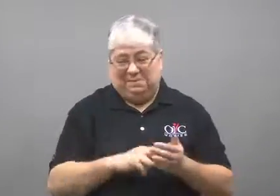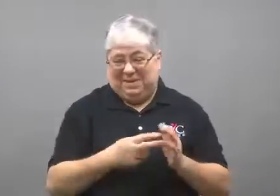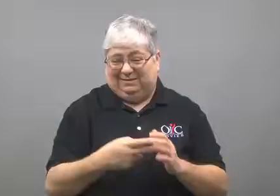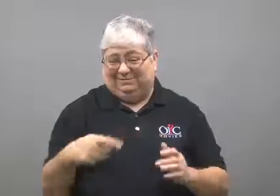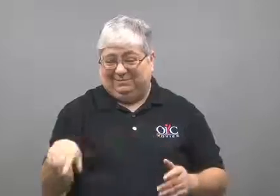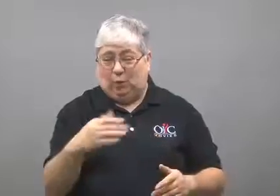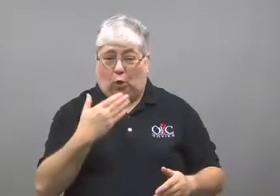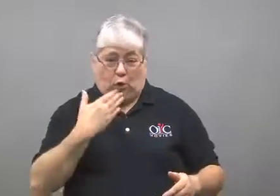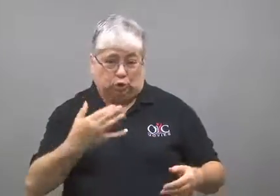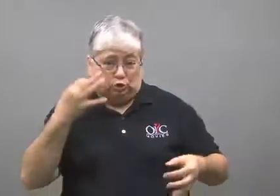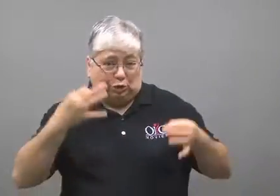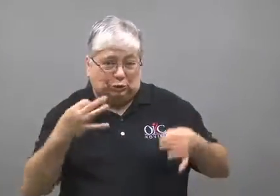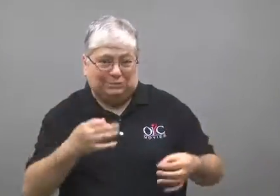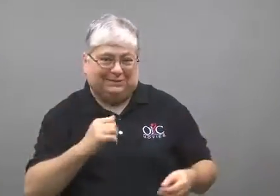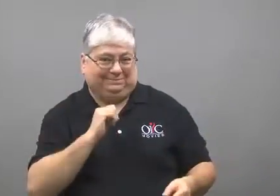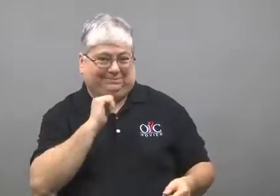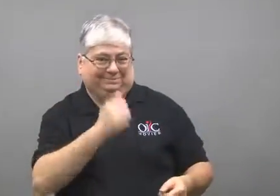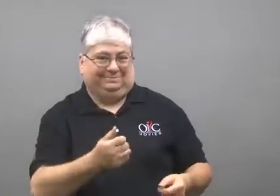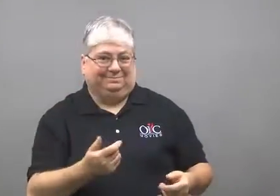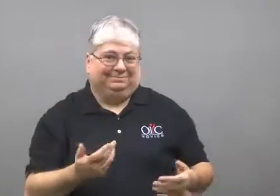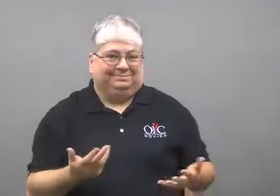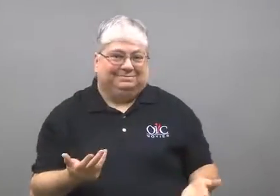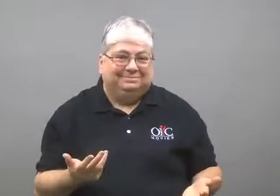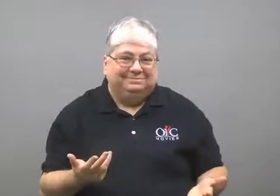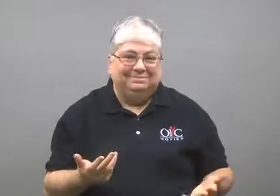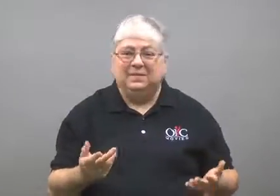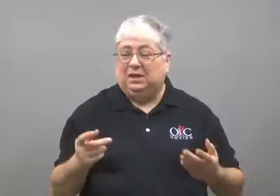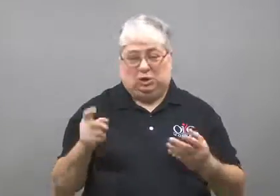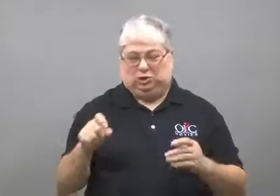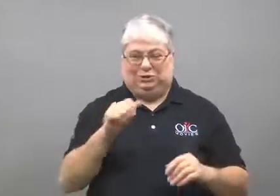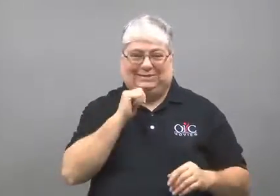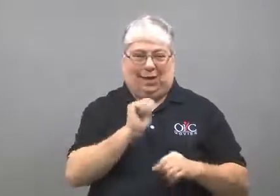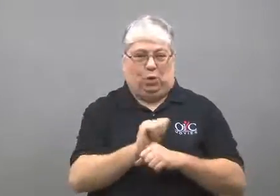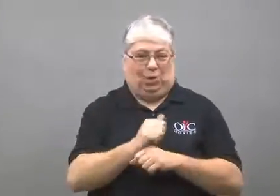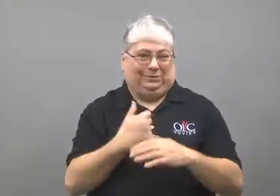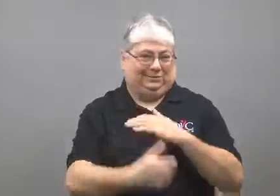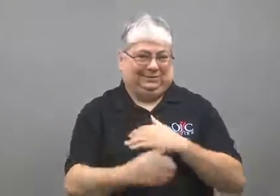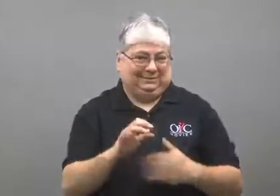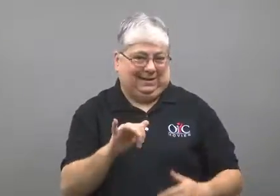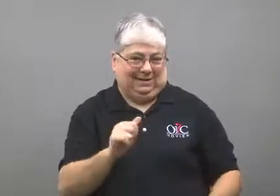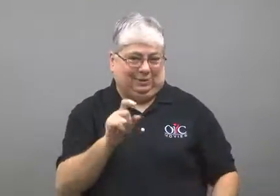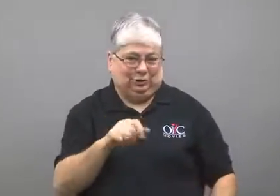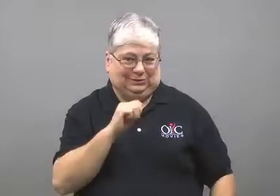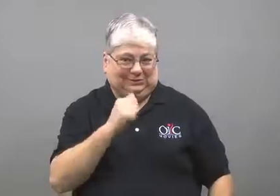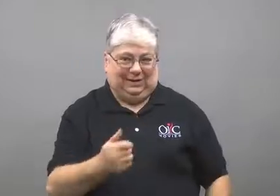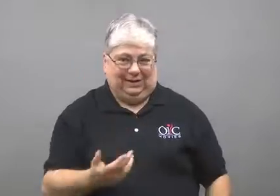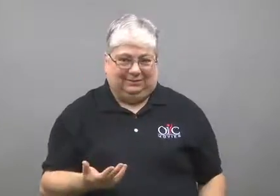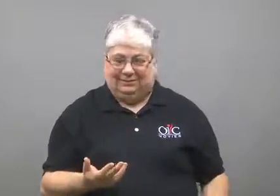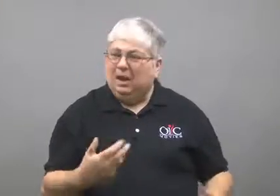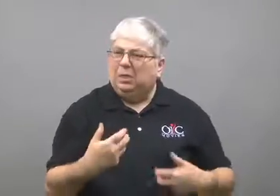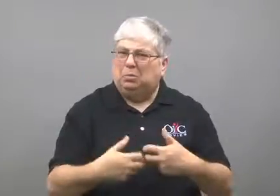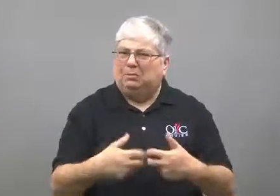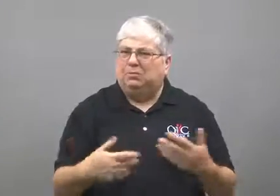This meant they didn't exercise good judgement, and shouldn't have been working for the CIA.